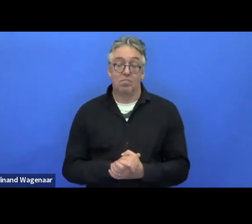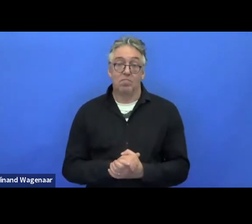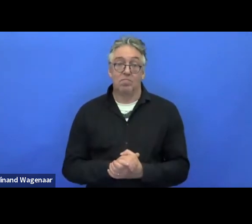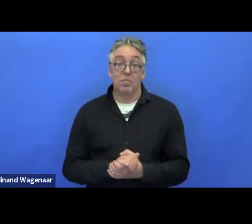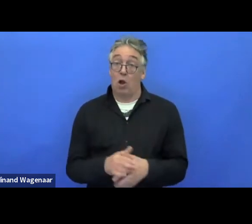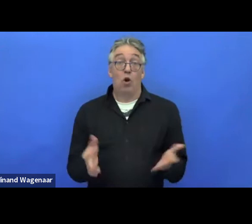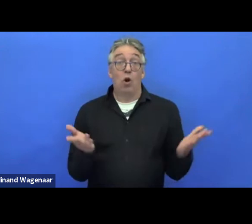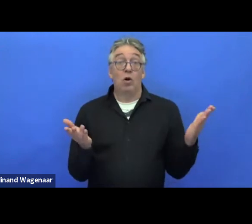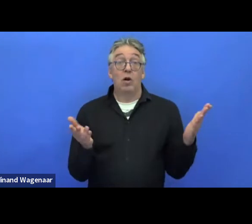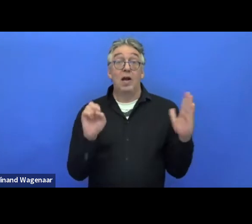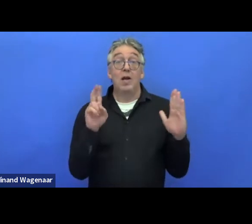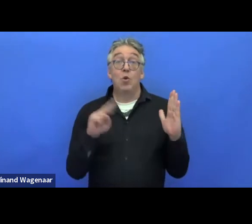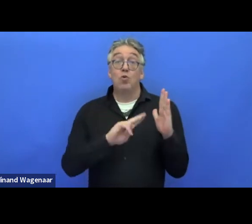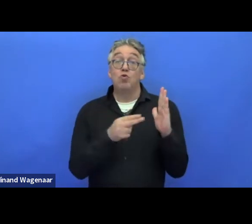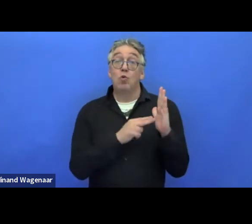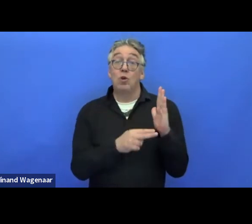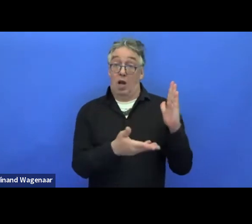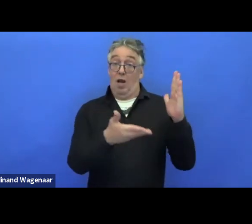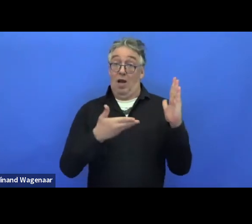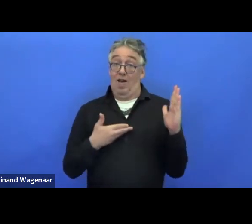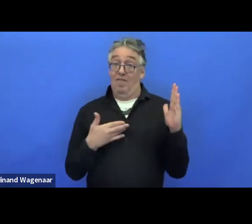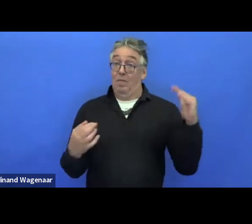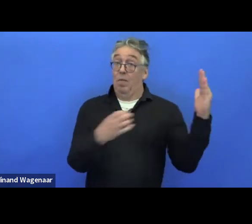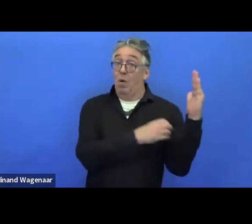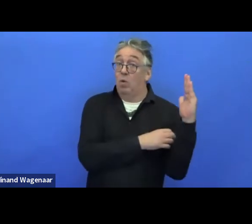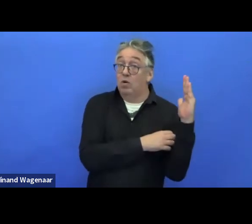starting from the first day of the existence of the office,